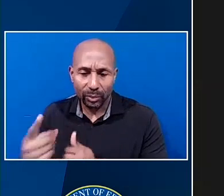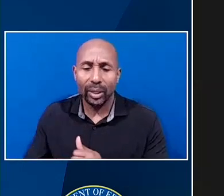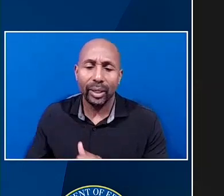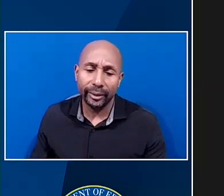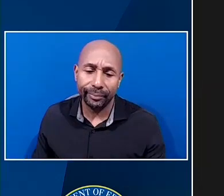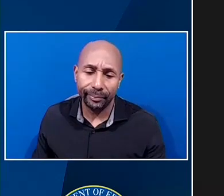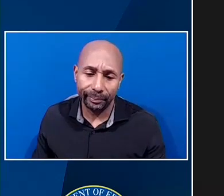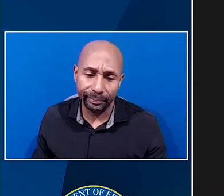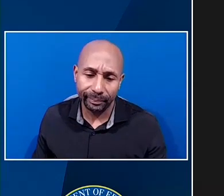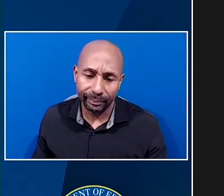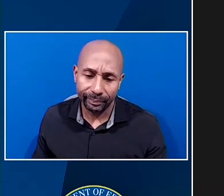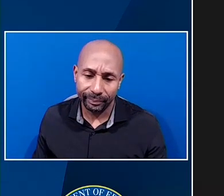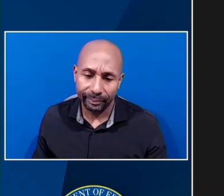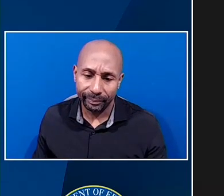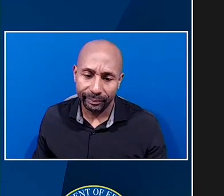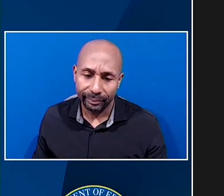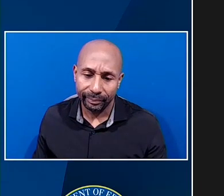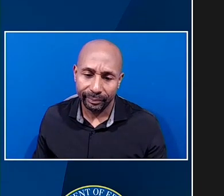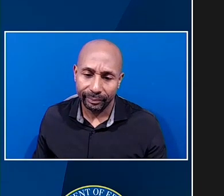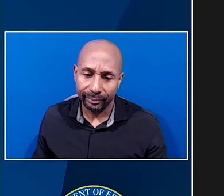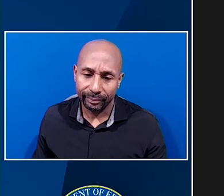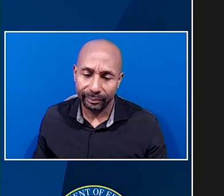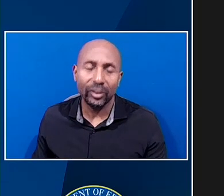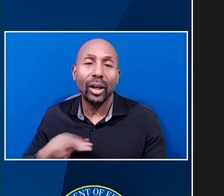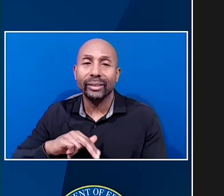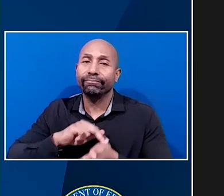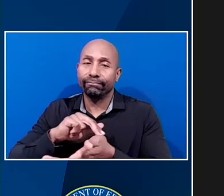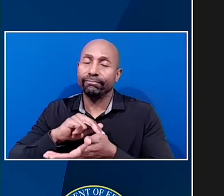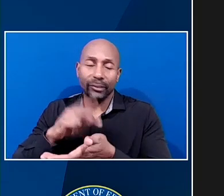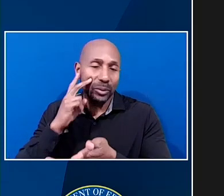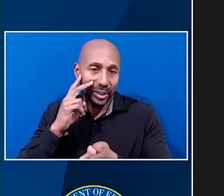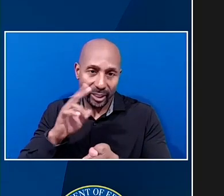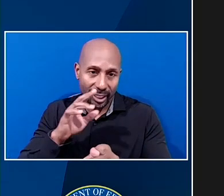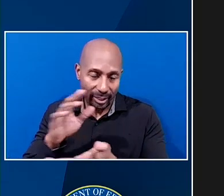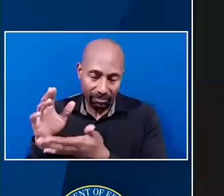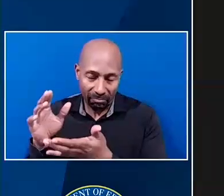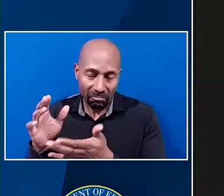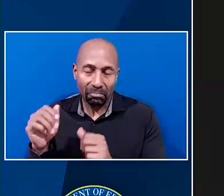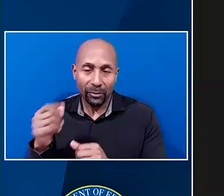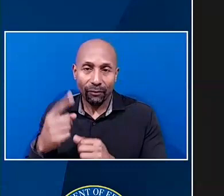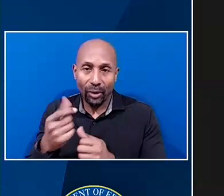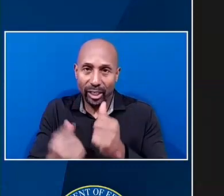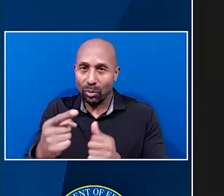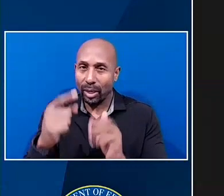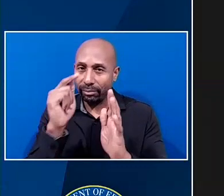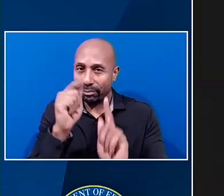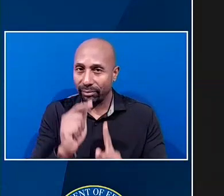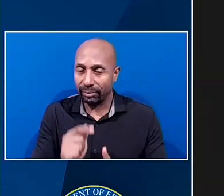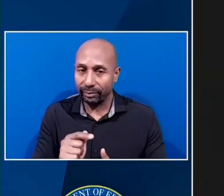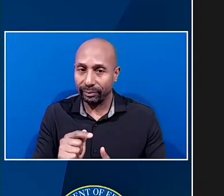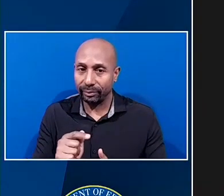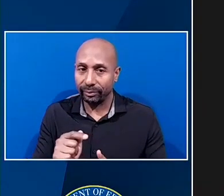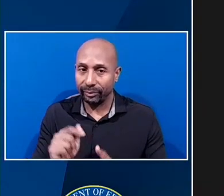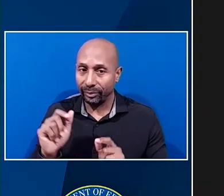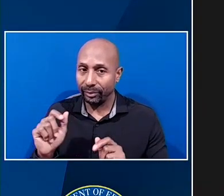item. So if we could take a temperature check on this one. Absolutely. Alright. And just as a reminder of how our temperature checks work.